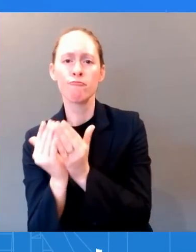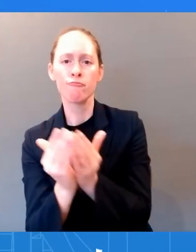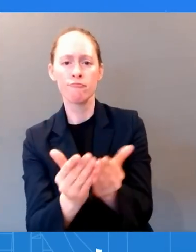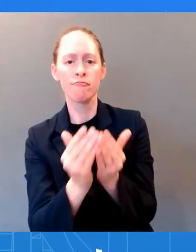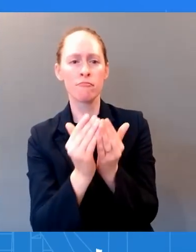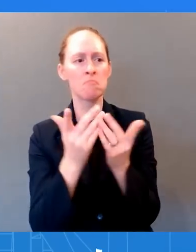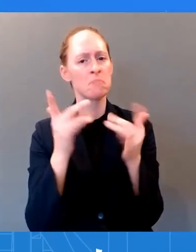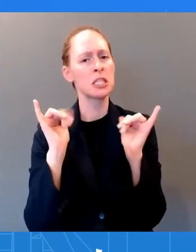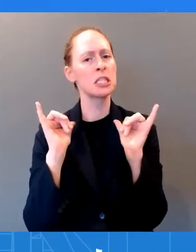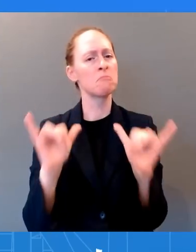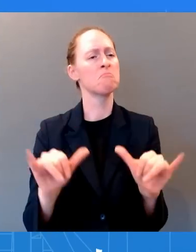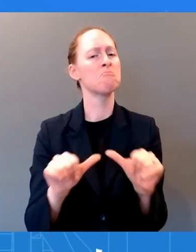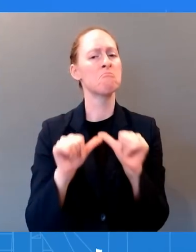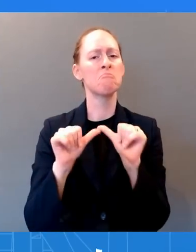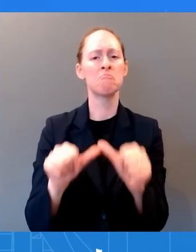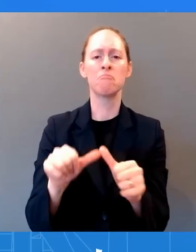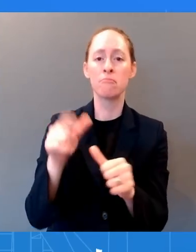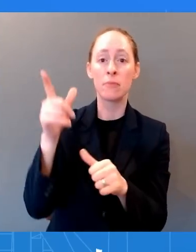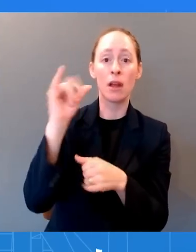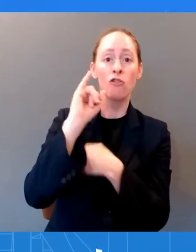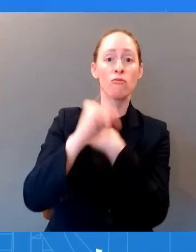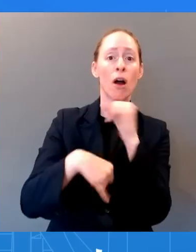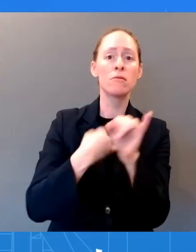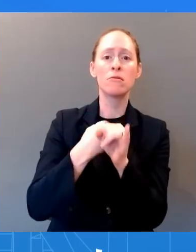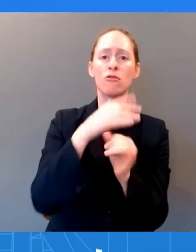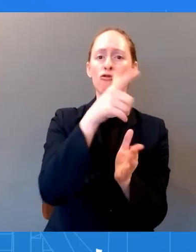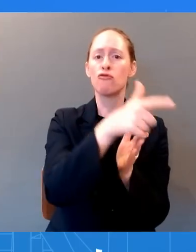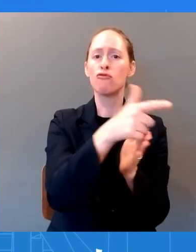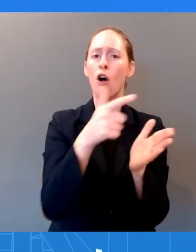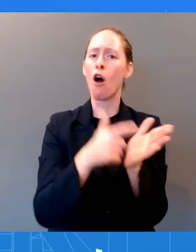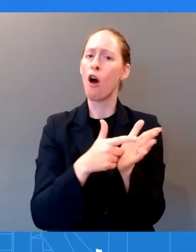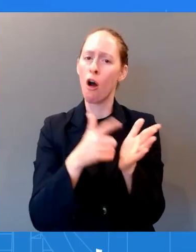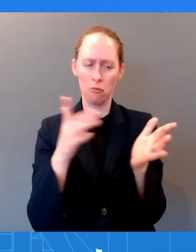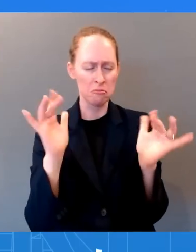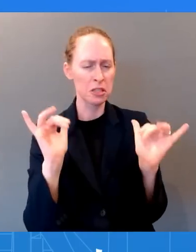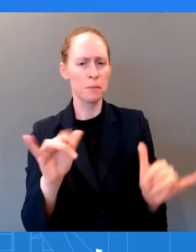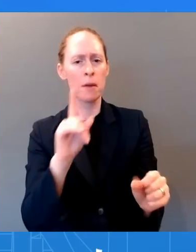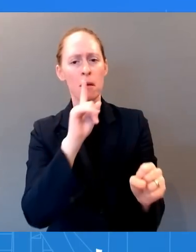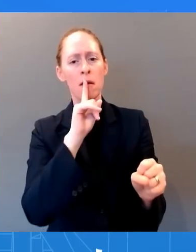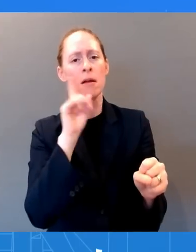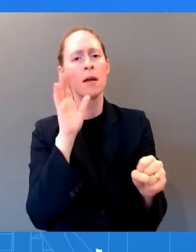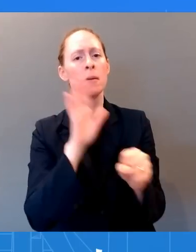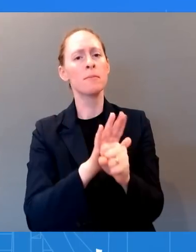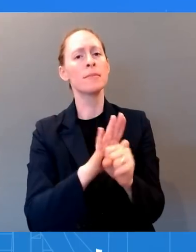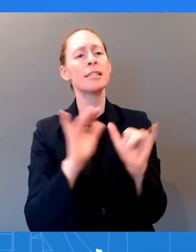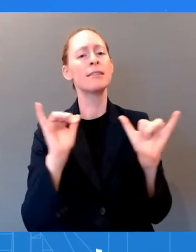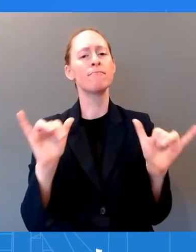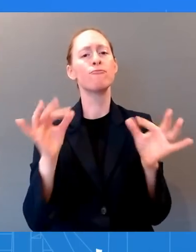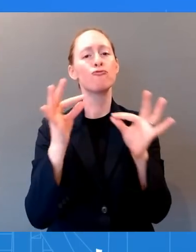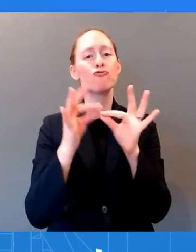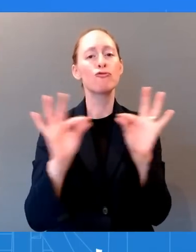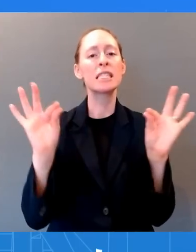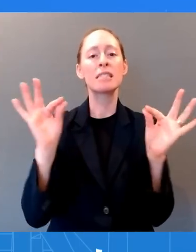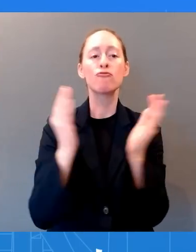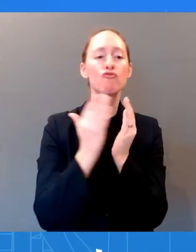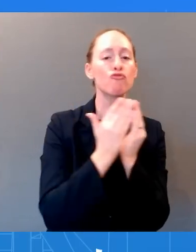Indo-Pacific, as you've heard us say many times before from this podium and from the President. As we have said, you will see in the coming days